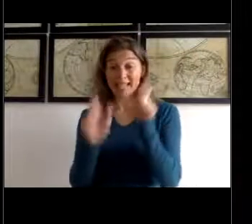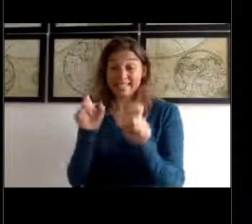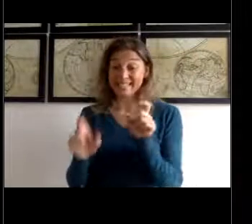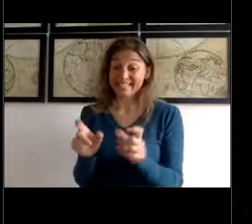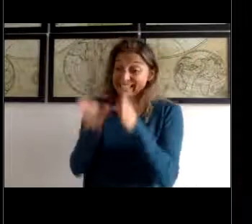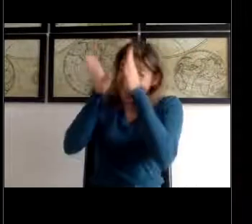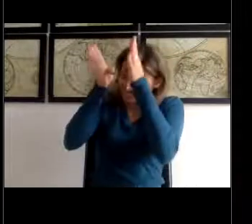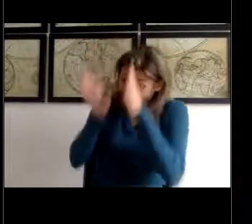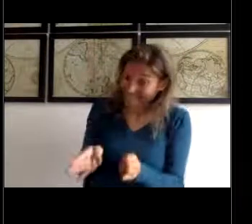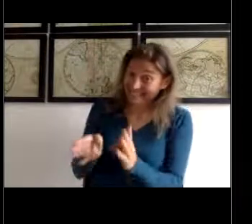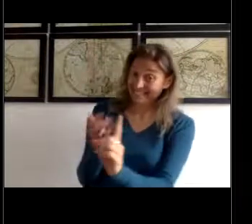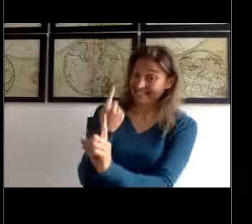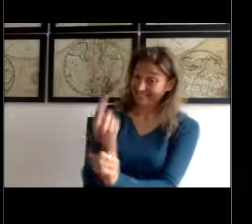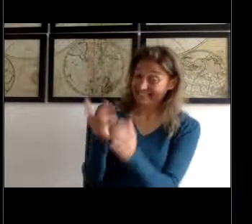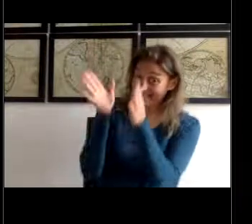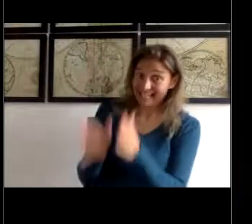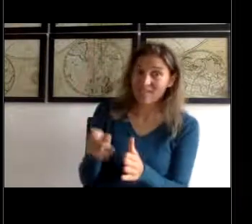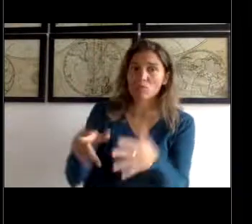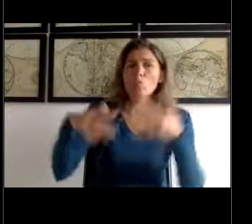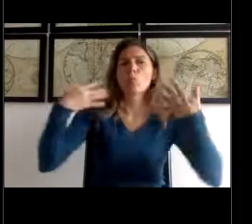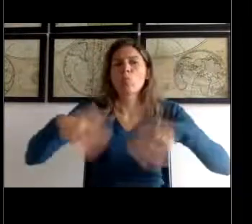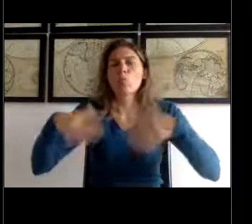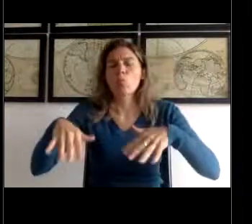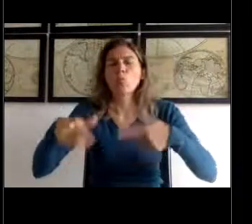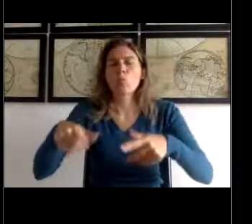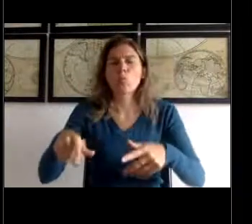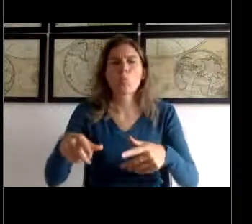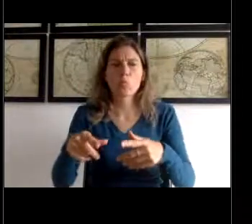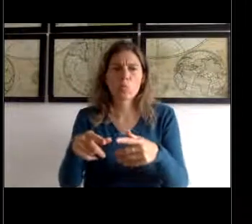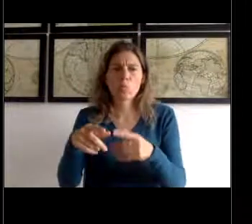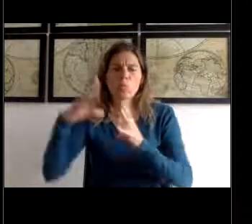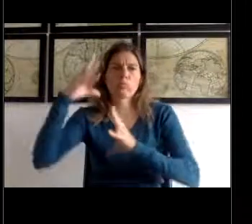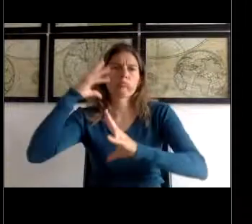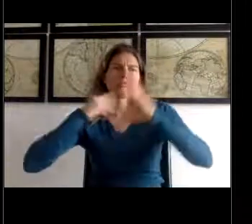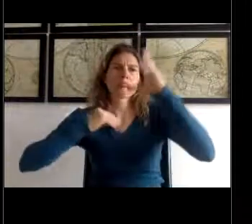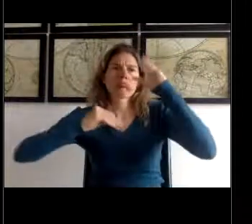It allows volunteers to gain a rich insight